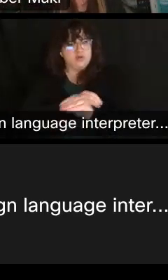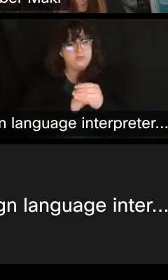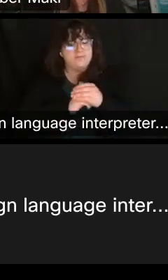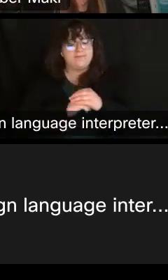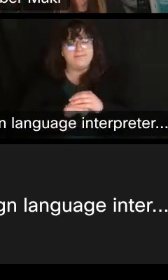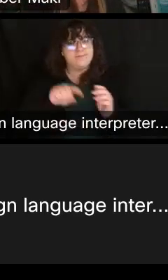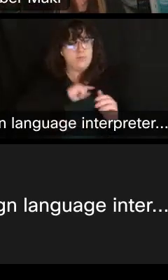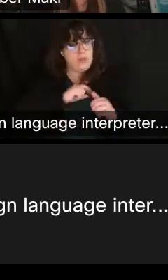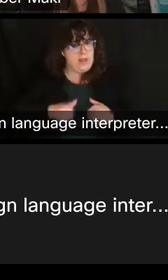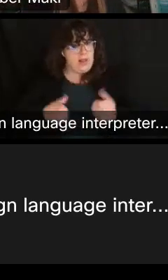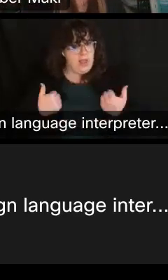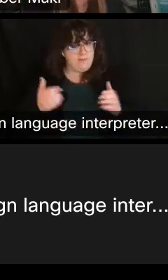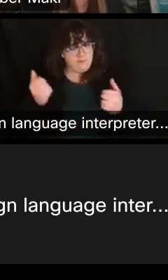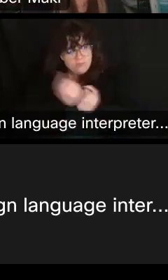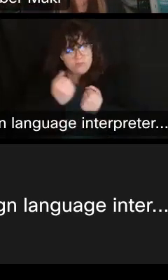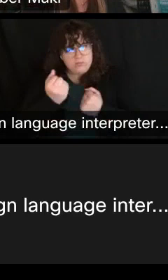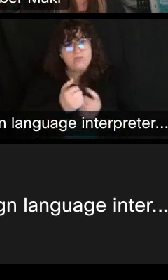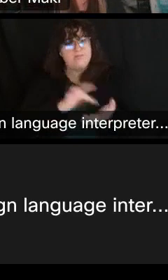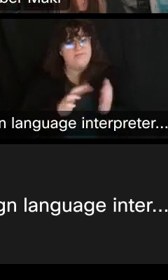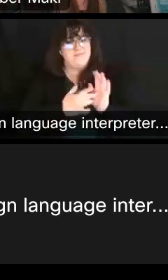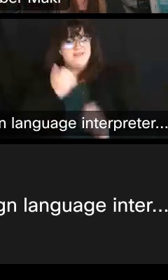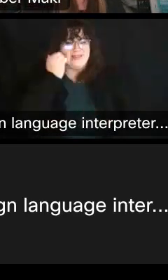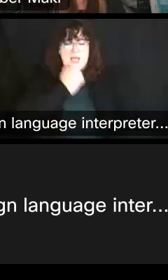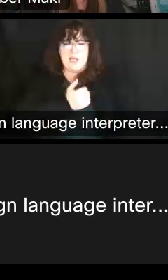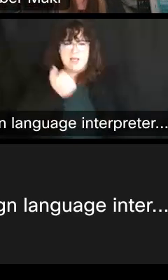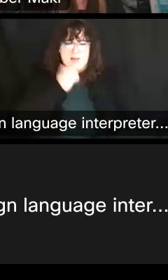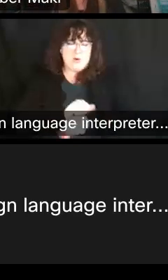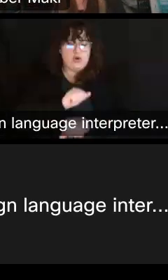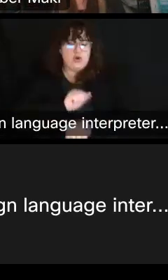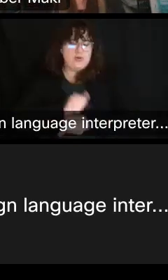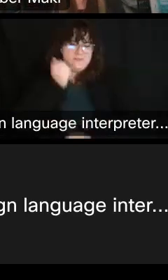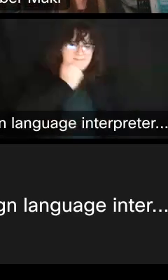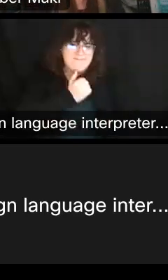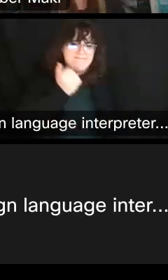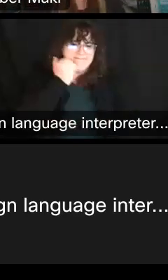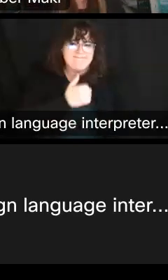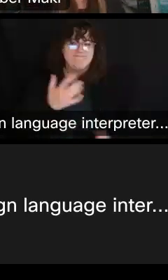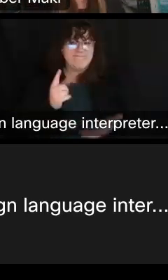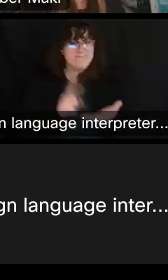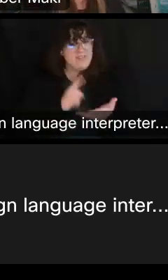strategies and doing it on a day-to-day basis, for some people it means doing it hour to hour.